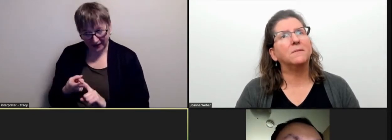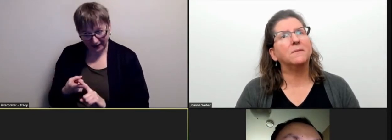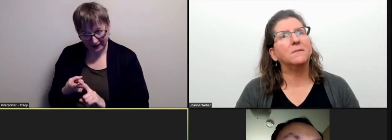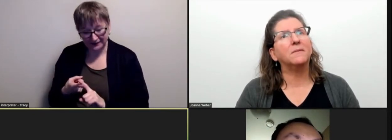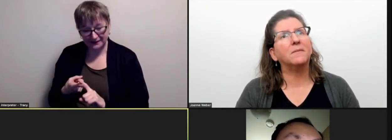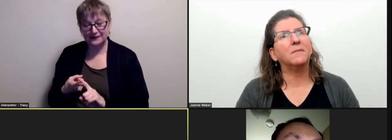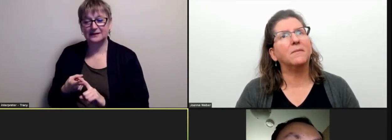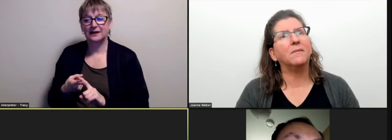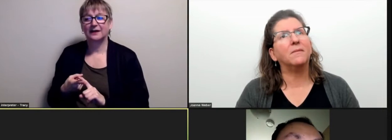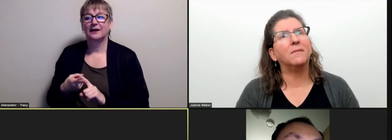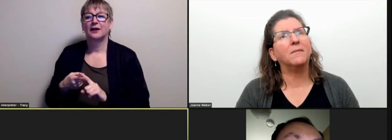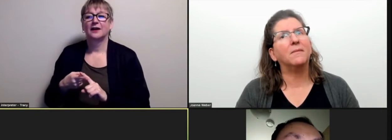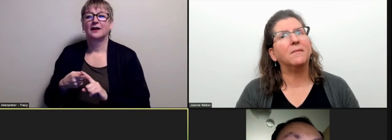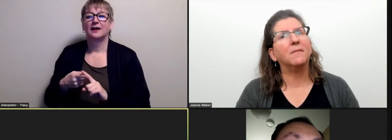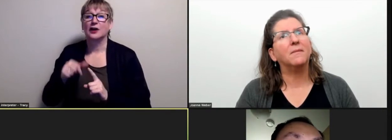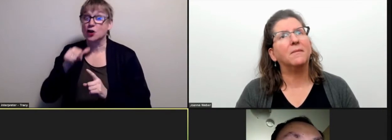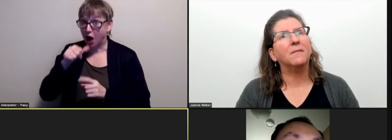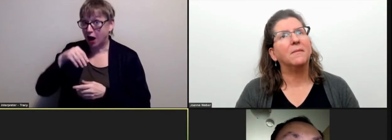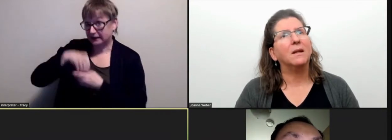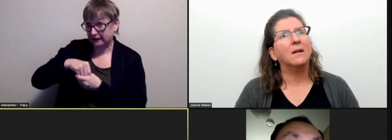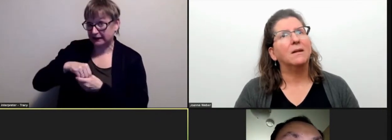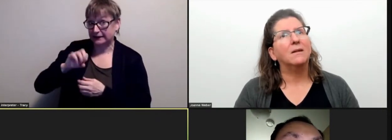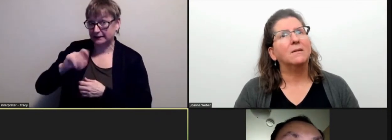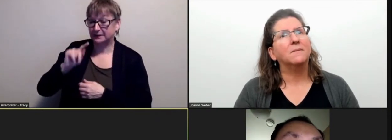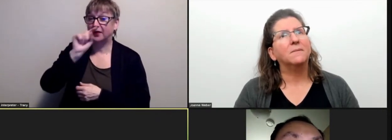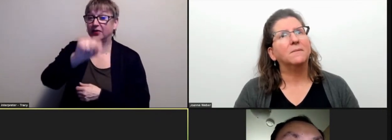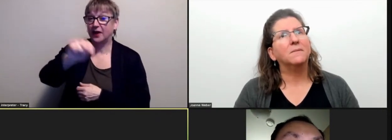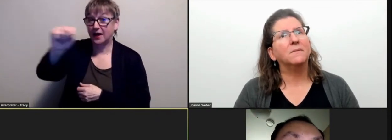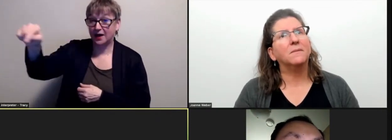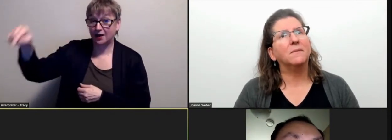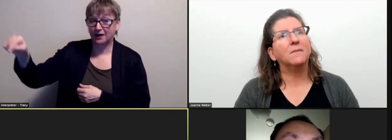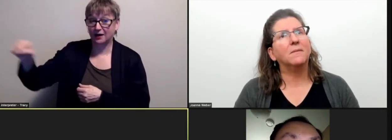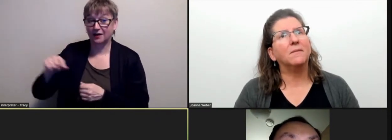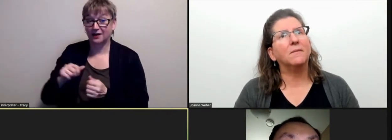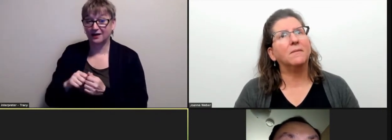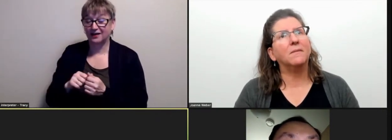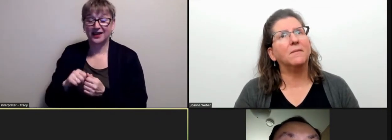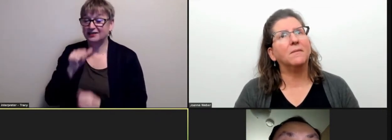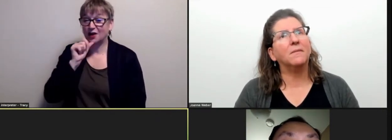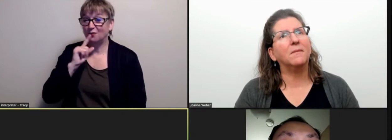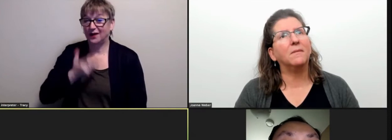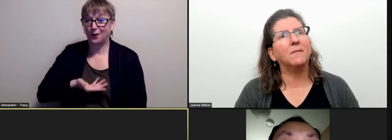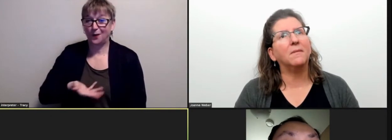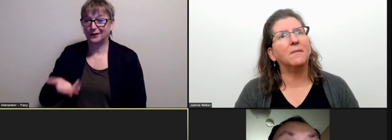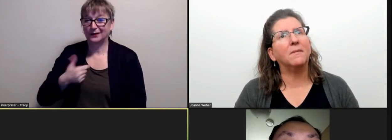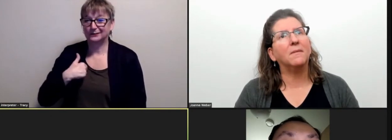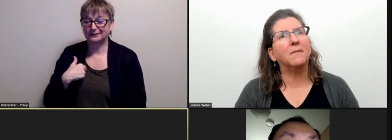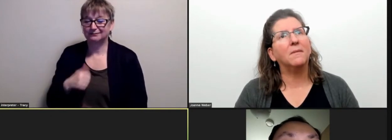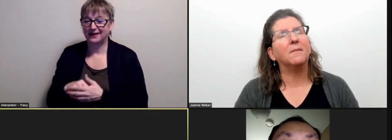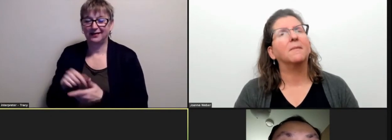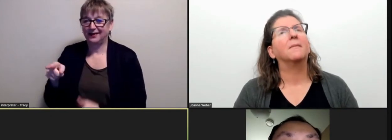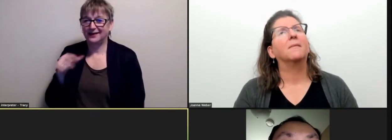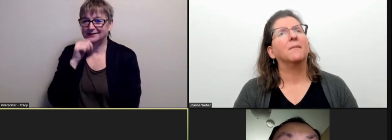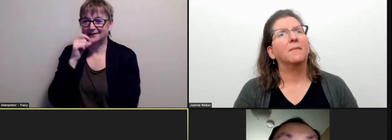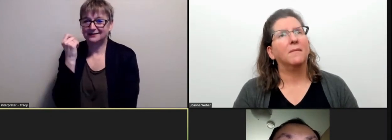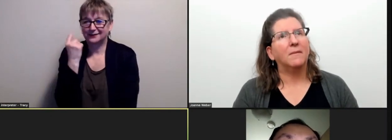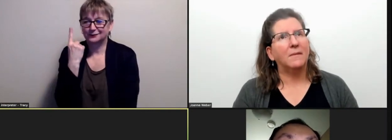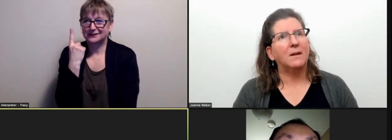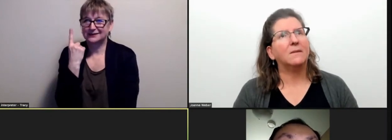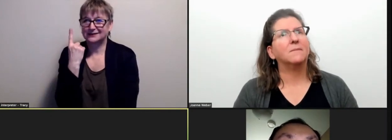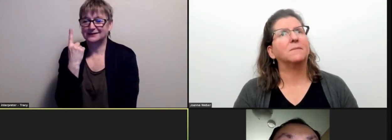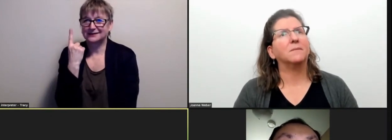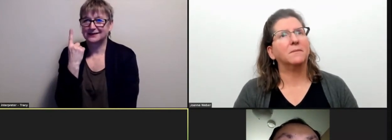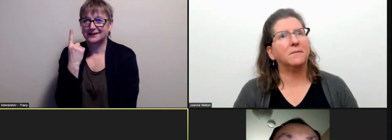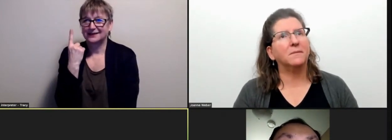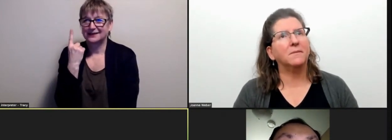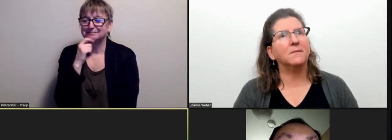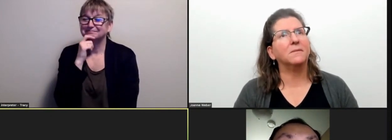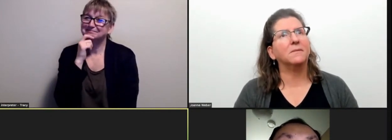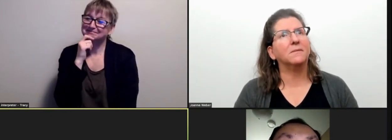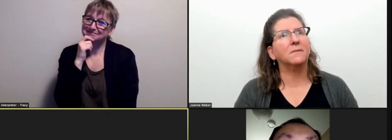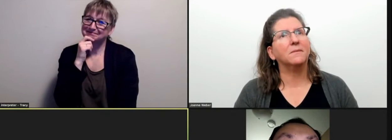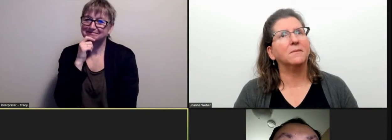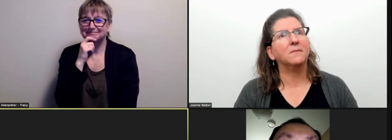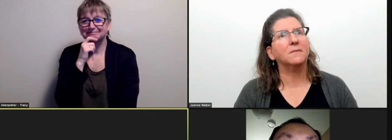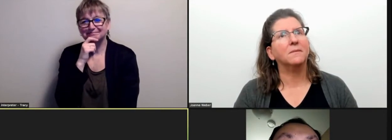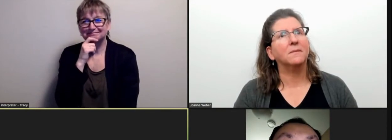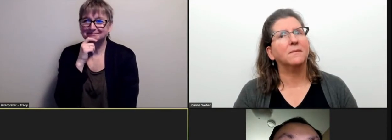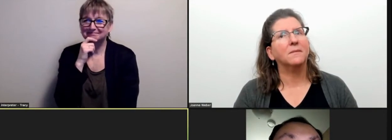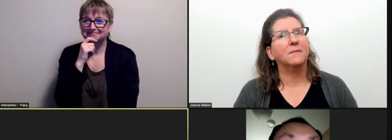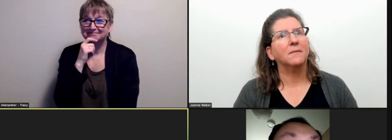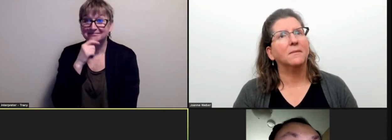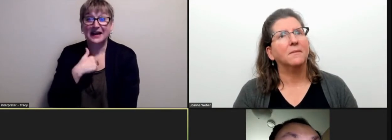program you know they were very welcoming they did not understand that uh that i really needed